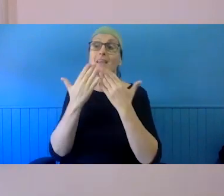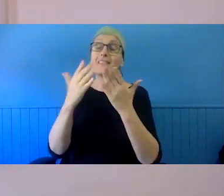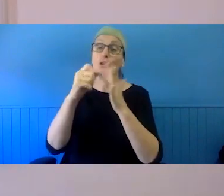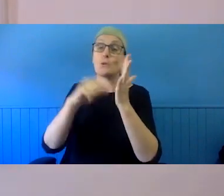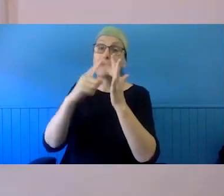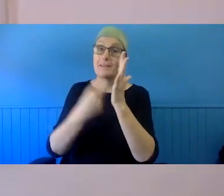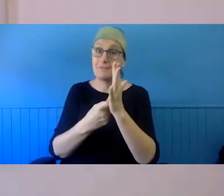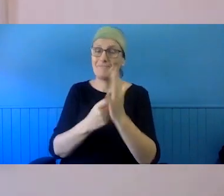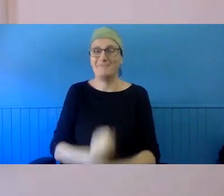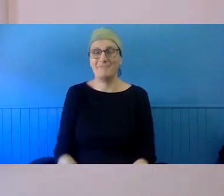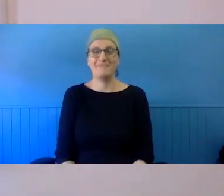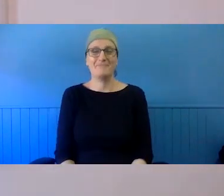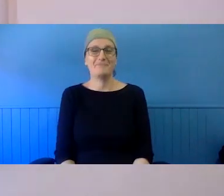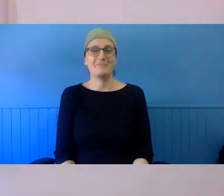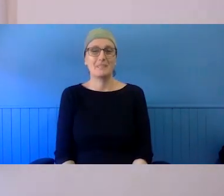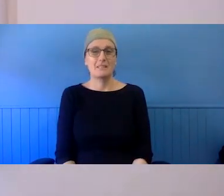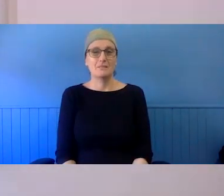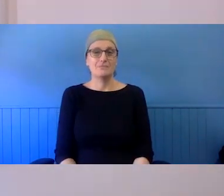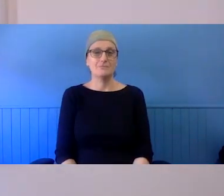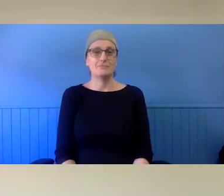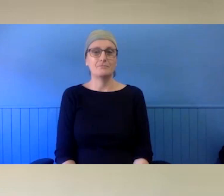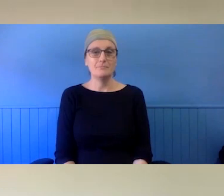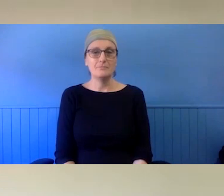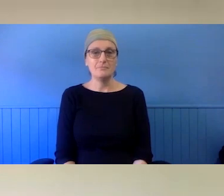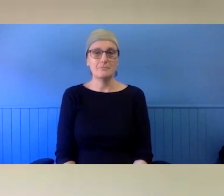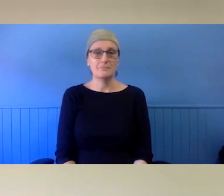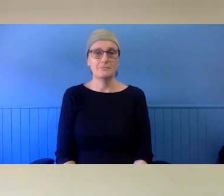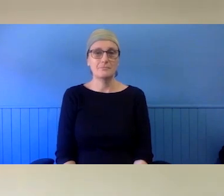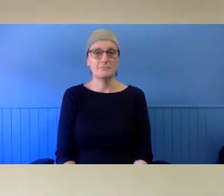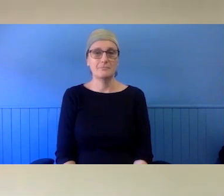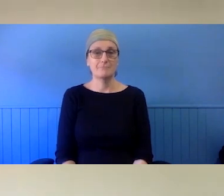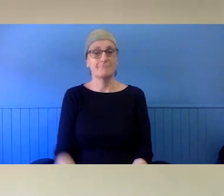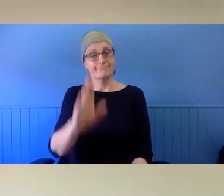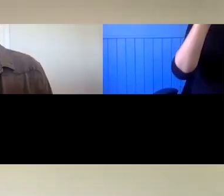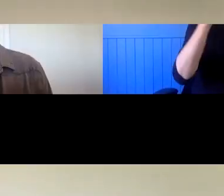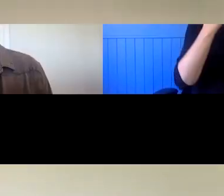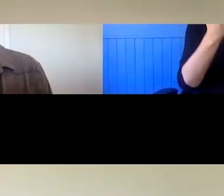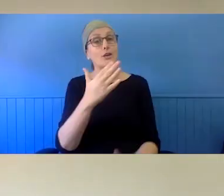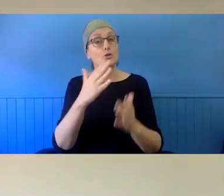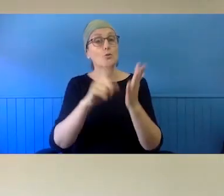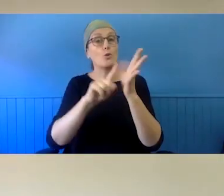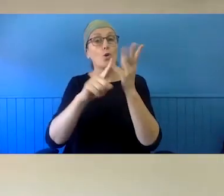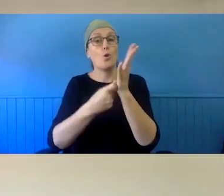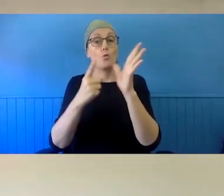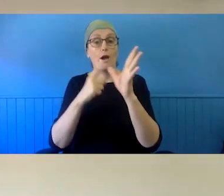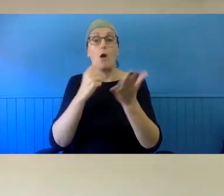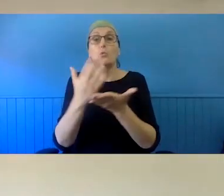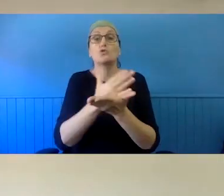So, yeah, I'll just begin by sharing my screen quickly... Hopefully you